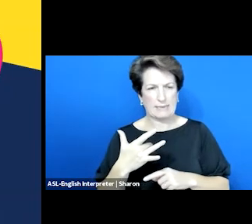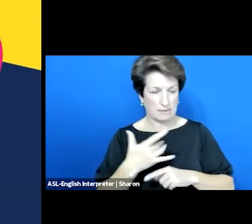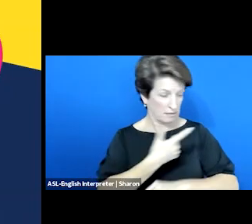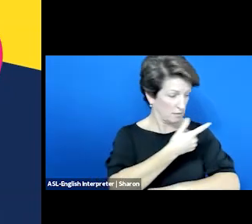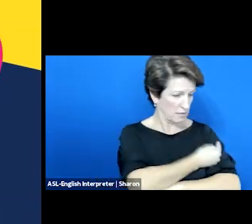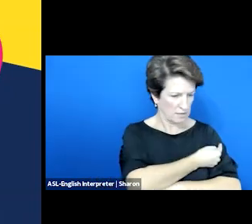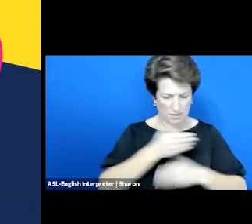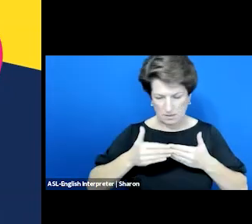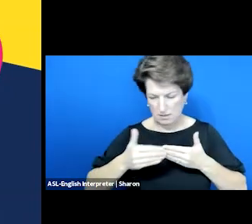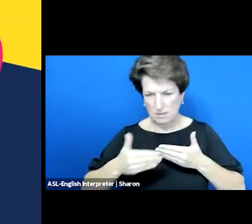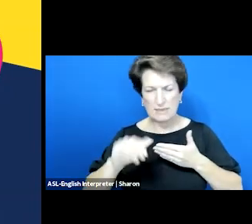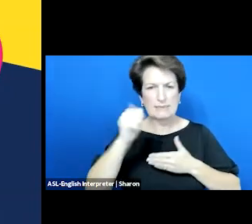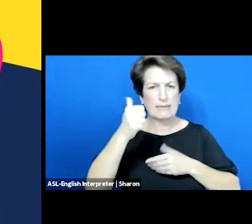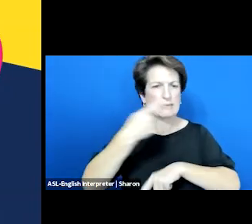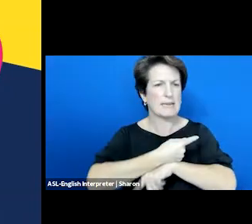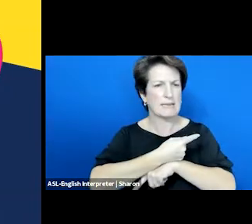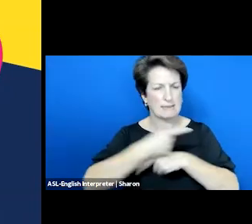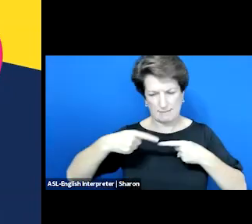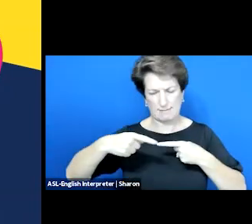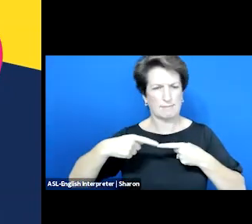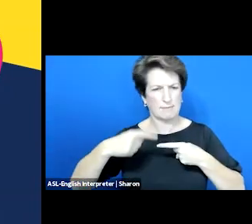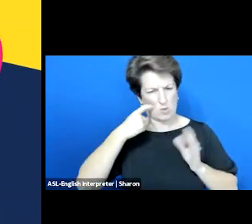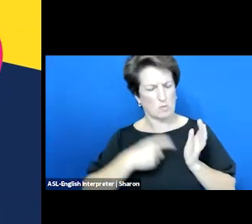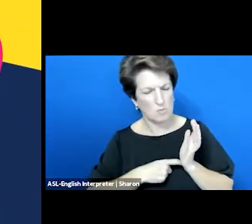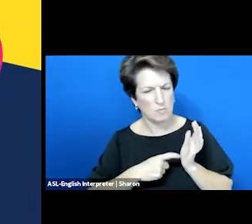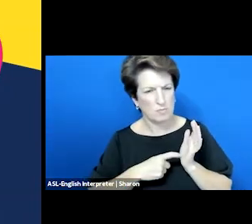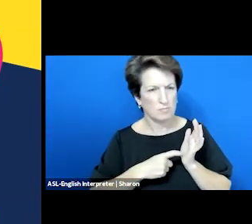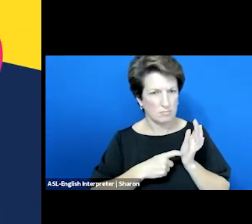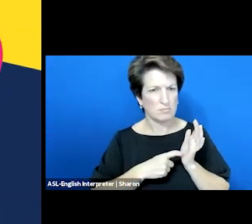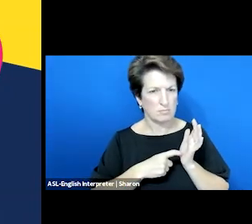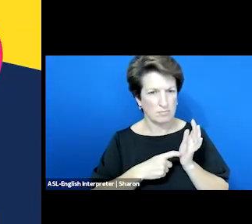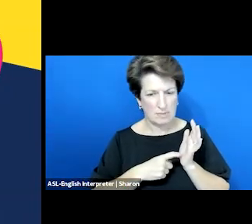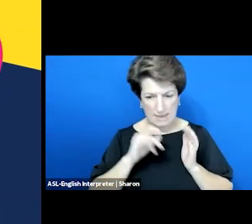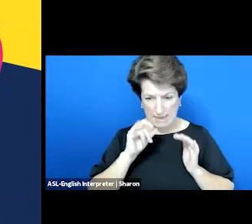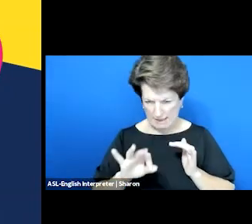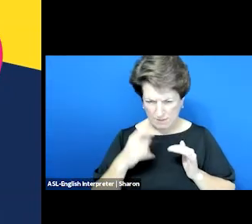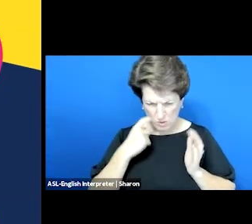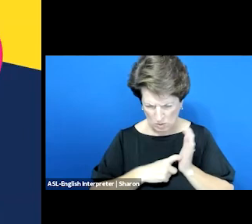recommend Pfizer for 18 to 24 because those rare occurrences were even less with the use of that Pfizer. Again, the benefits outweigh the risks when we are looking at